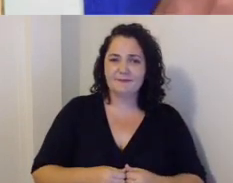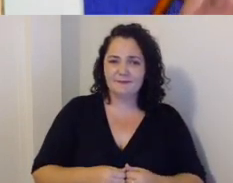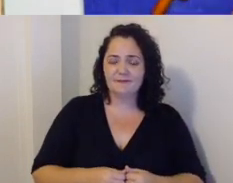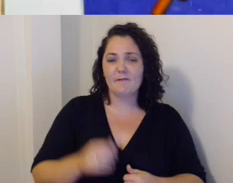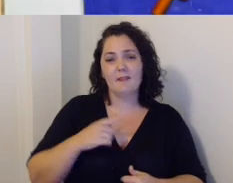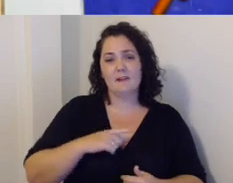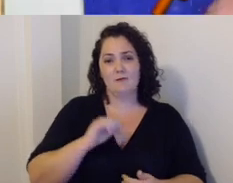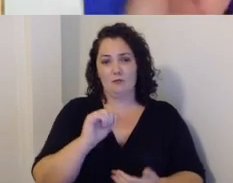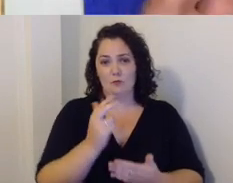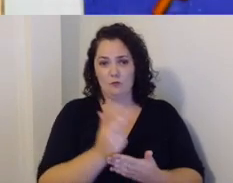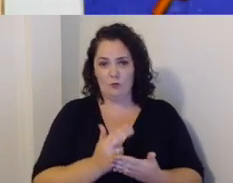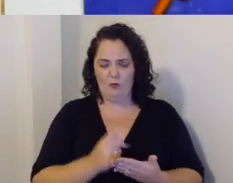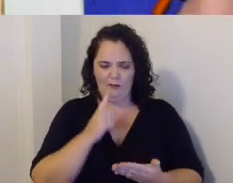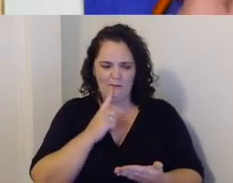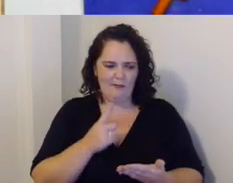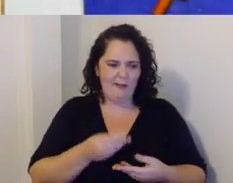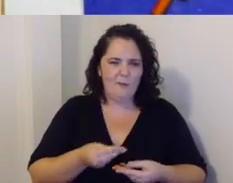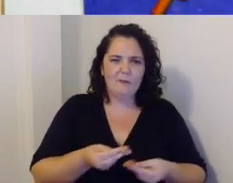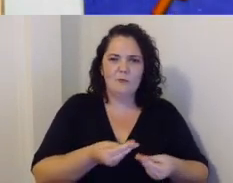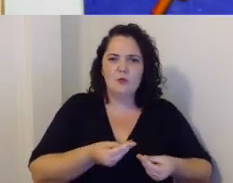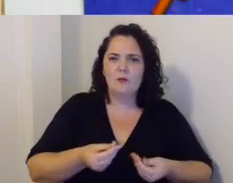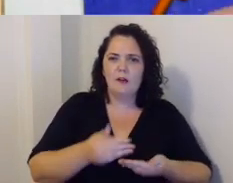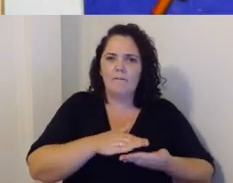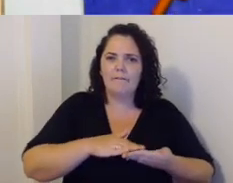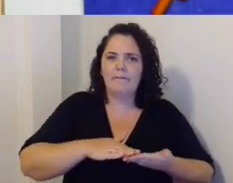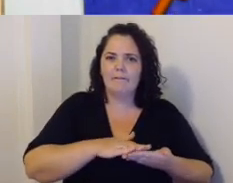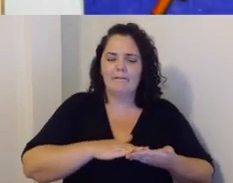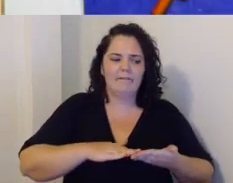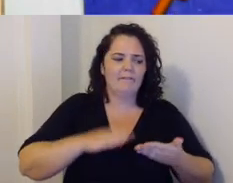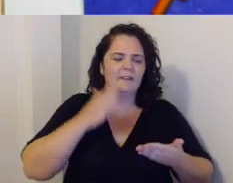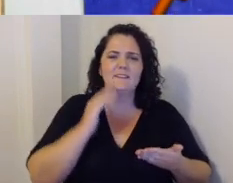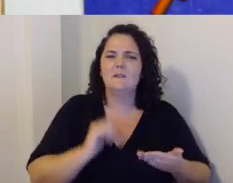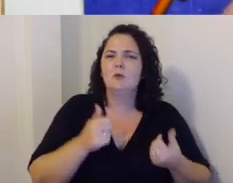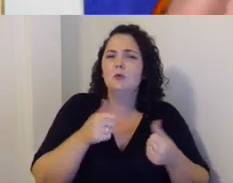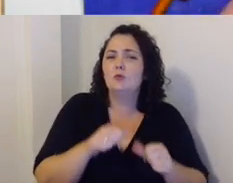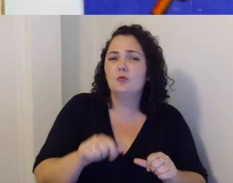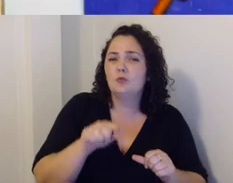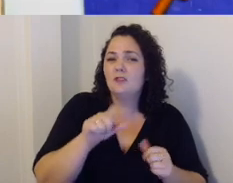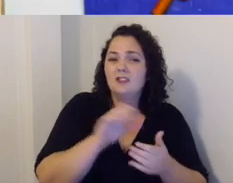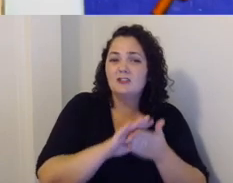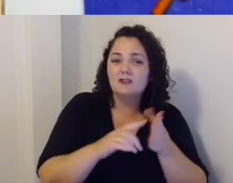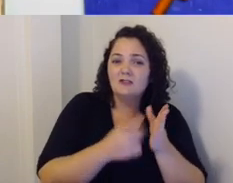materials move within that dry ground, whether it's charcoal, pastel, graphite, whatever it is so here's